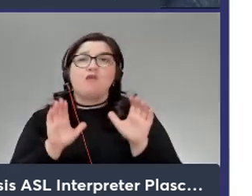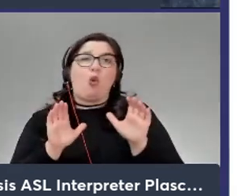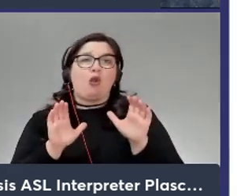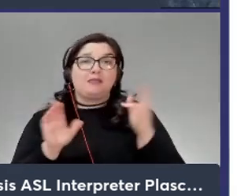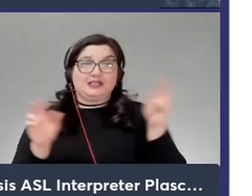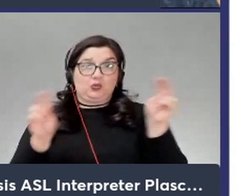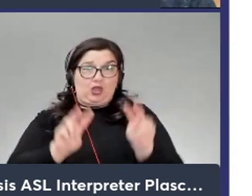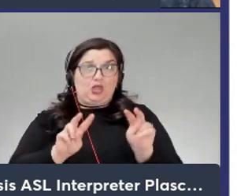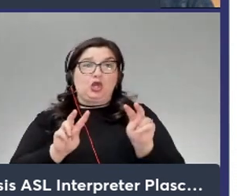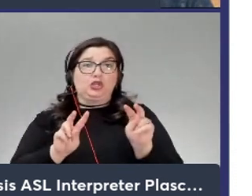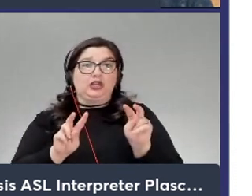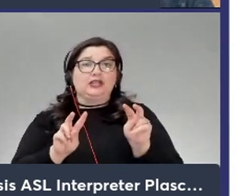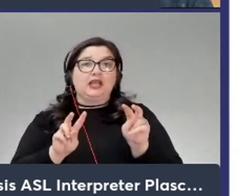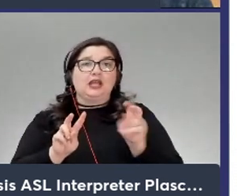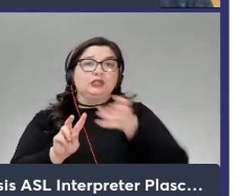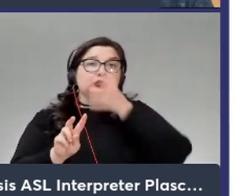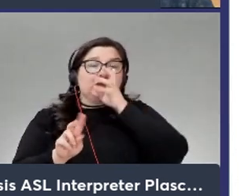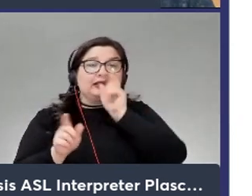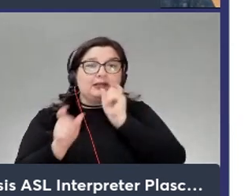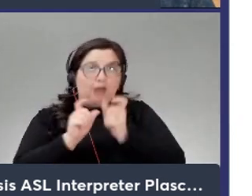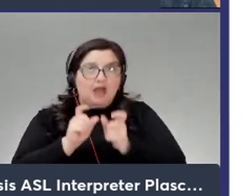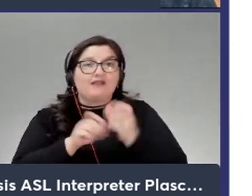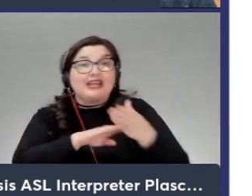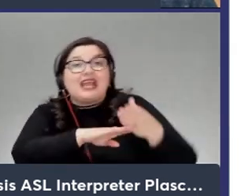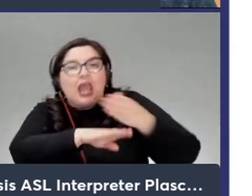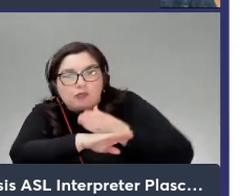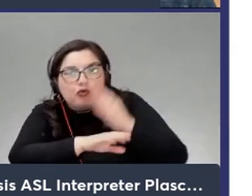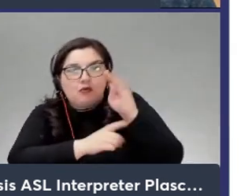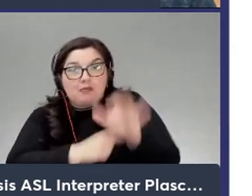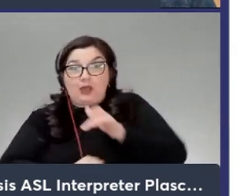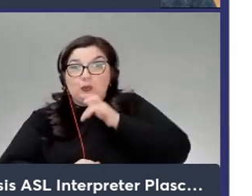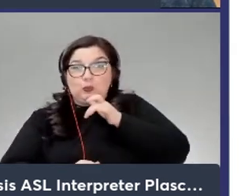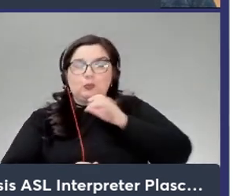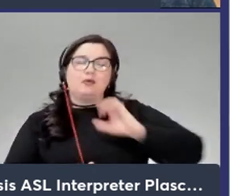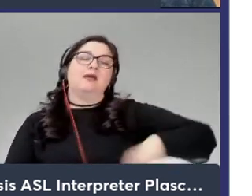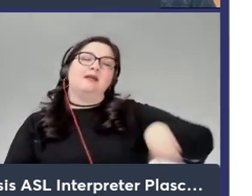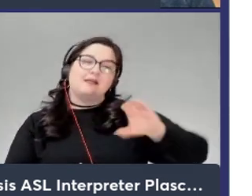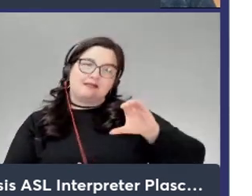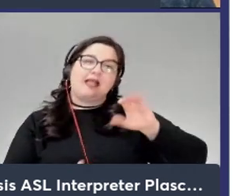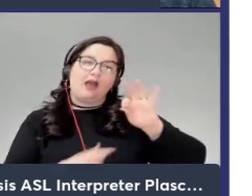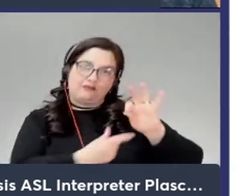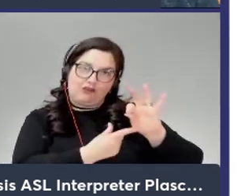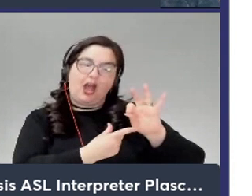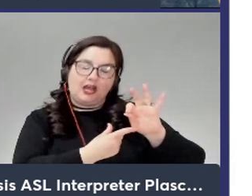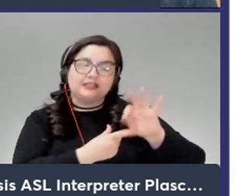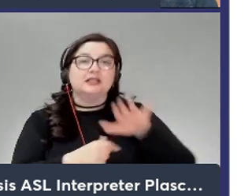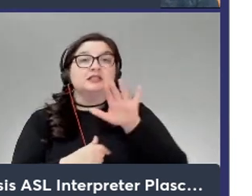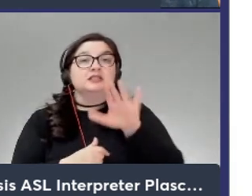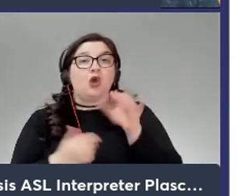modified or improved by CloudFront. So let's take a look at like, you know, a couple things here real quick.